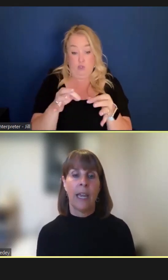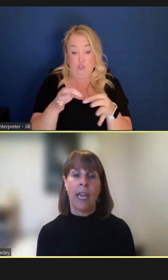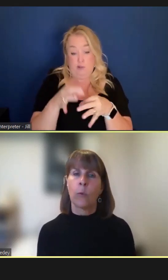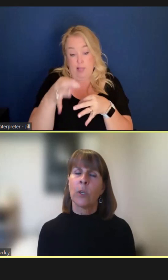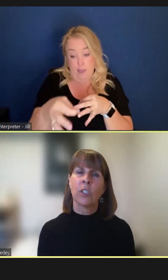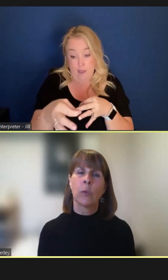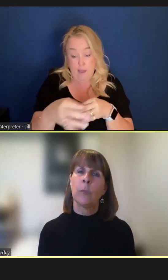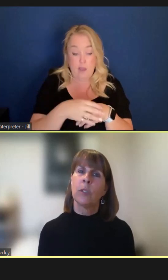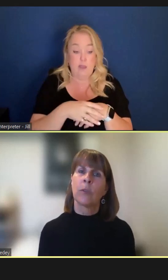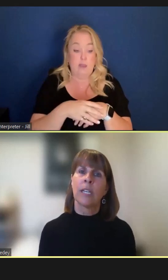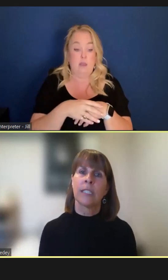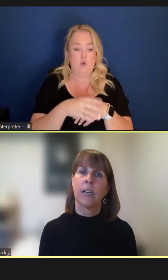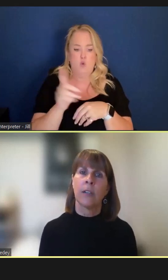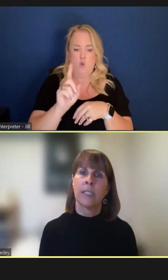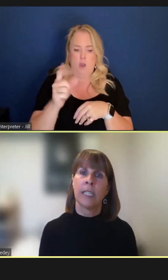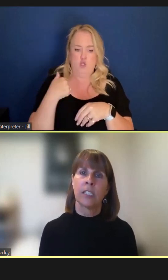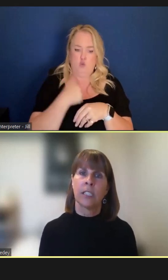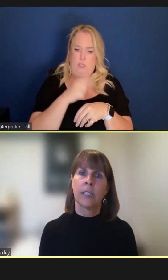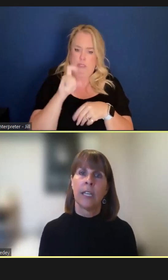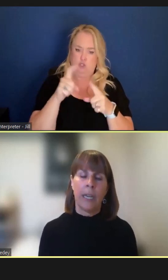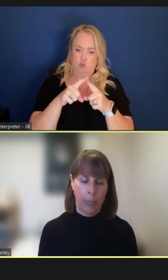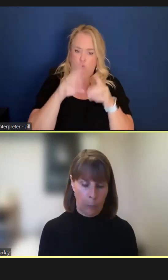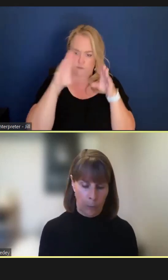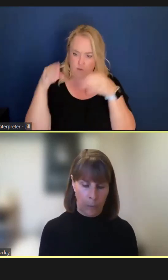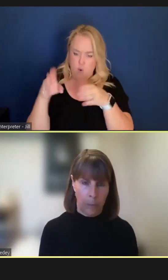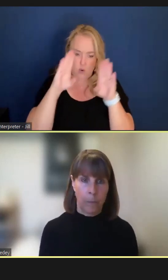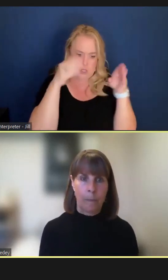and where should we be directing our